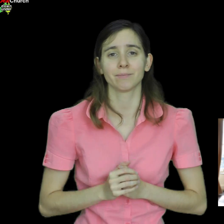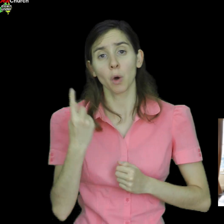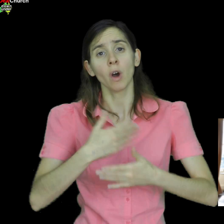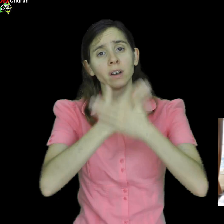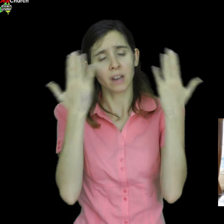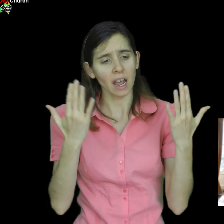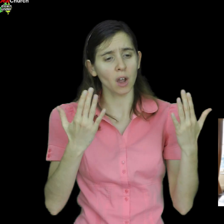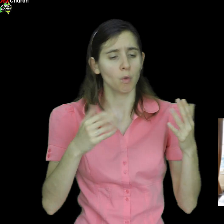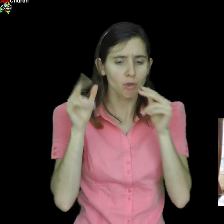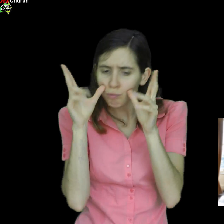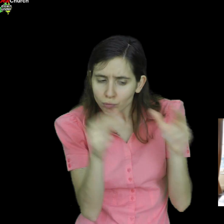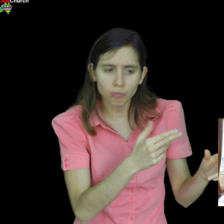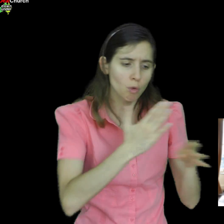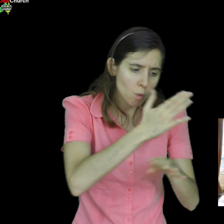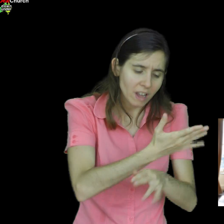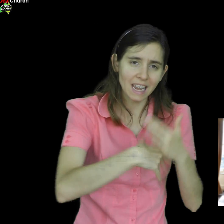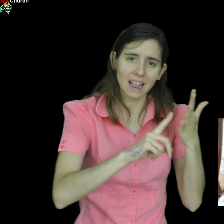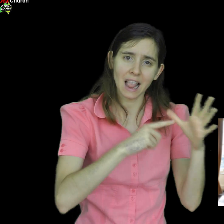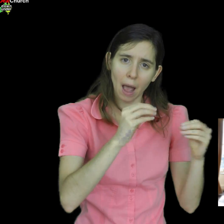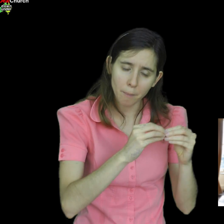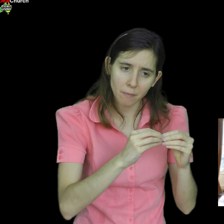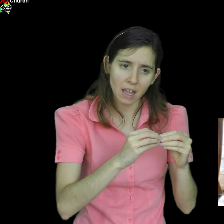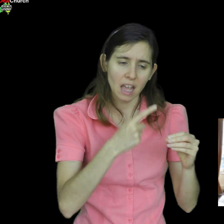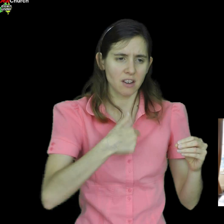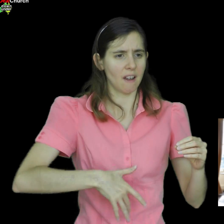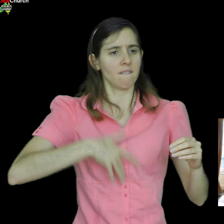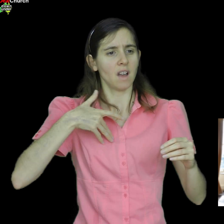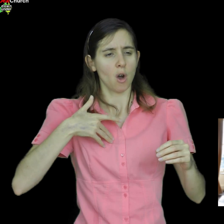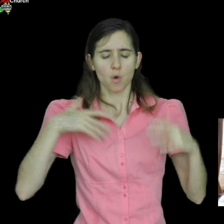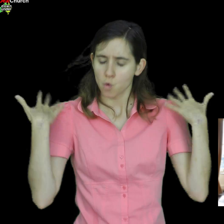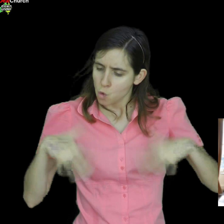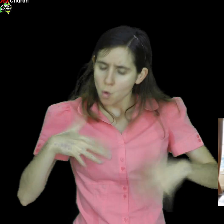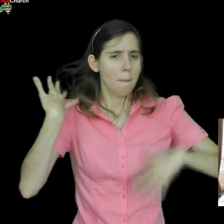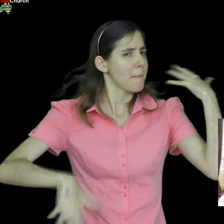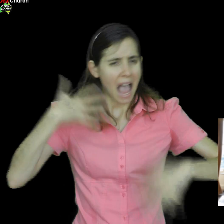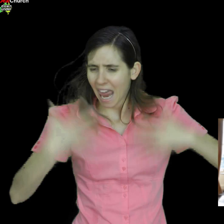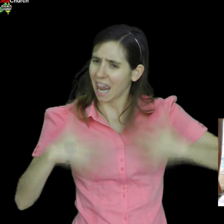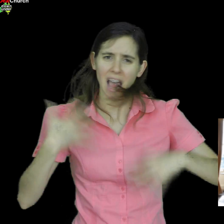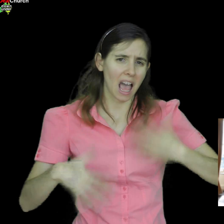was taking care of some work in the lab, Jaya suddenly felt an intense pain. She